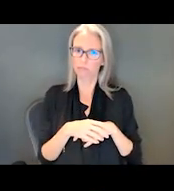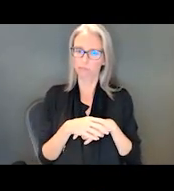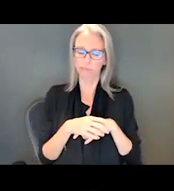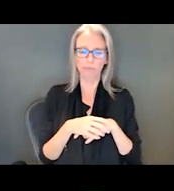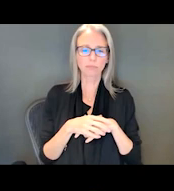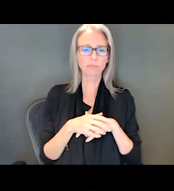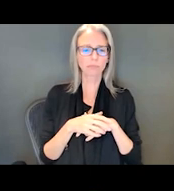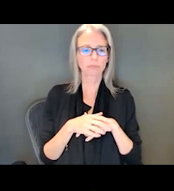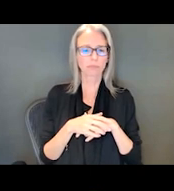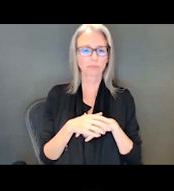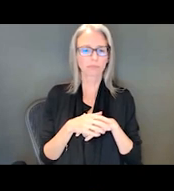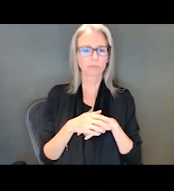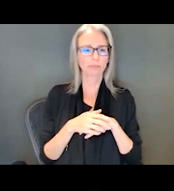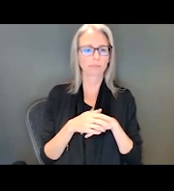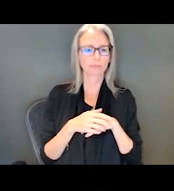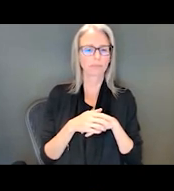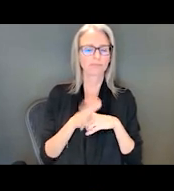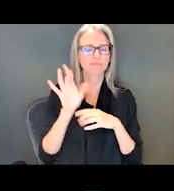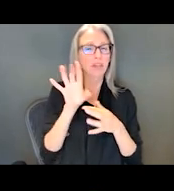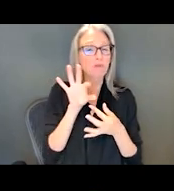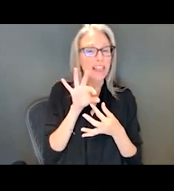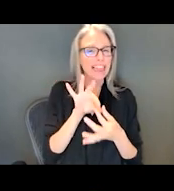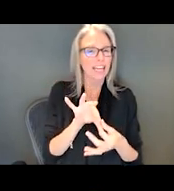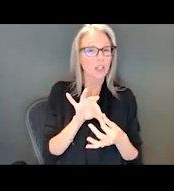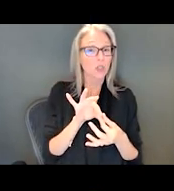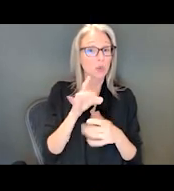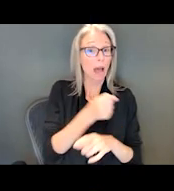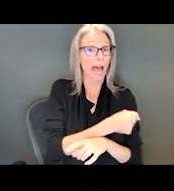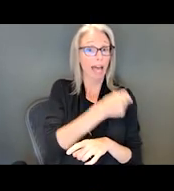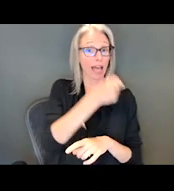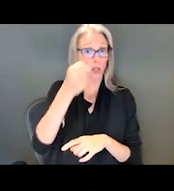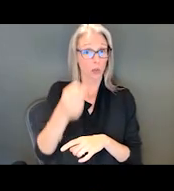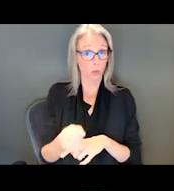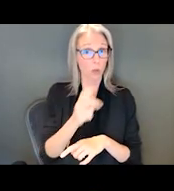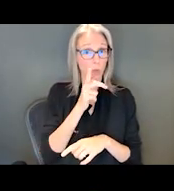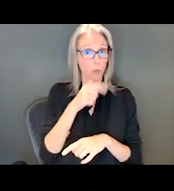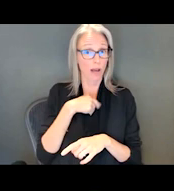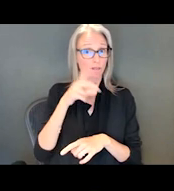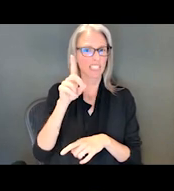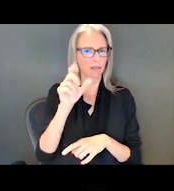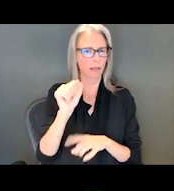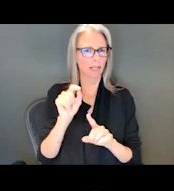to come back to you again about the journey of the visitor experience around accessibility.